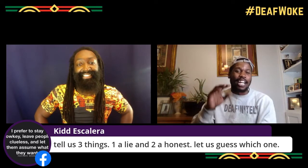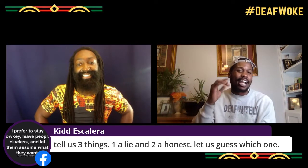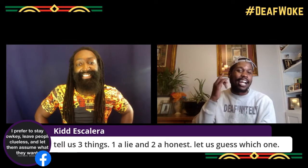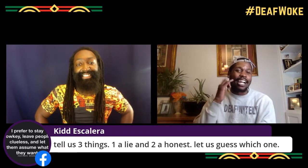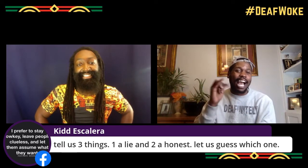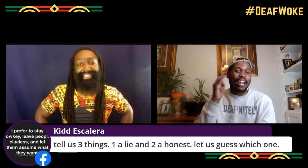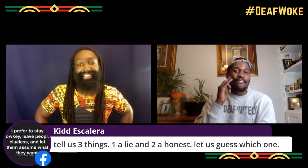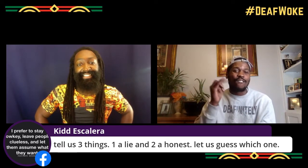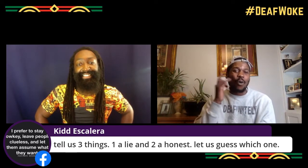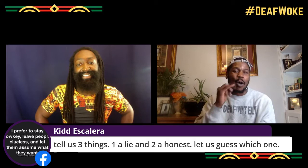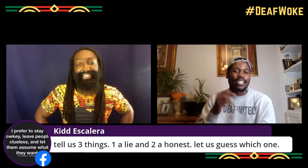And number three,